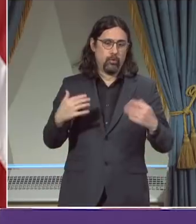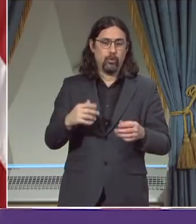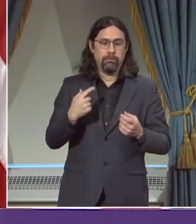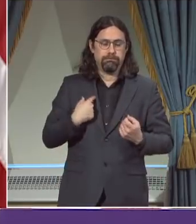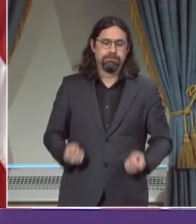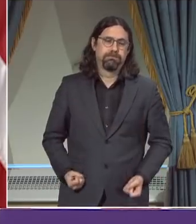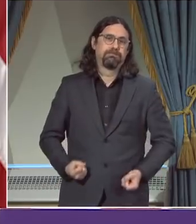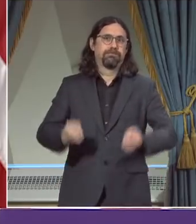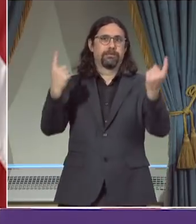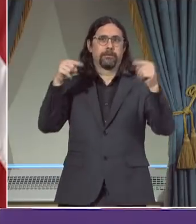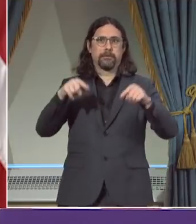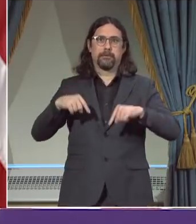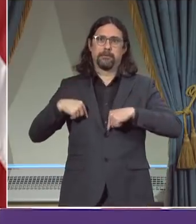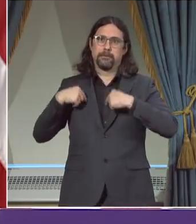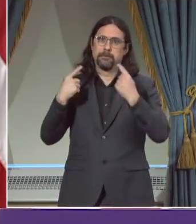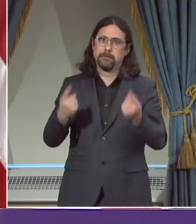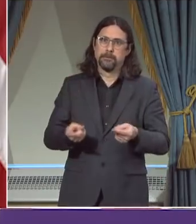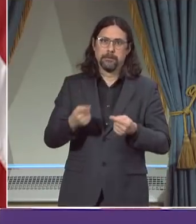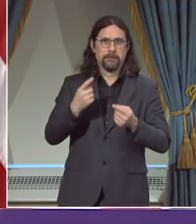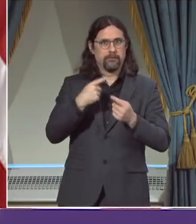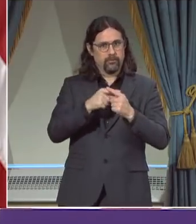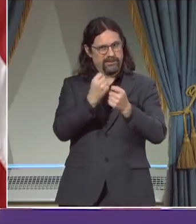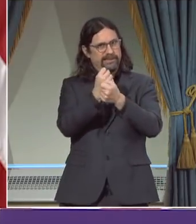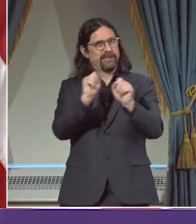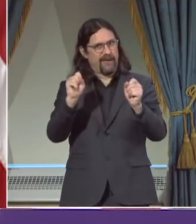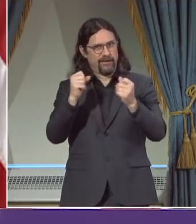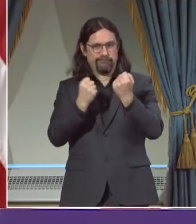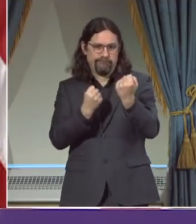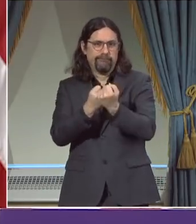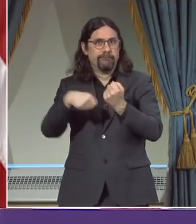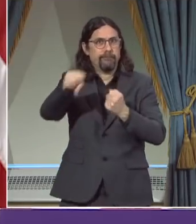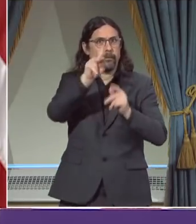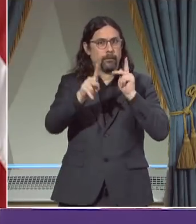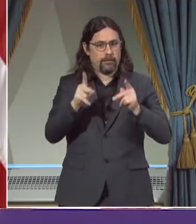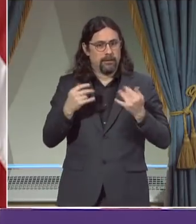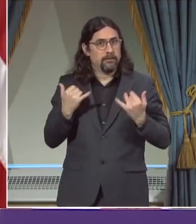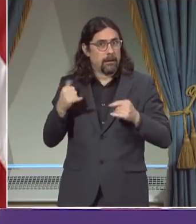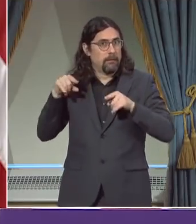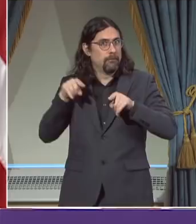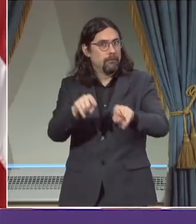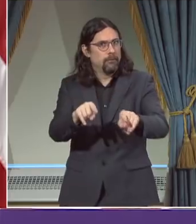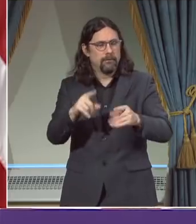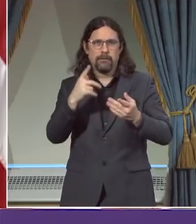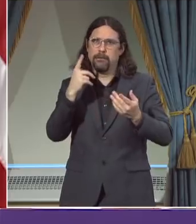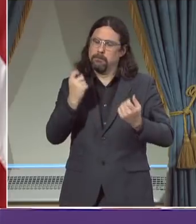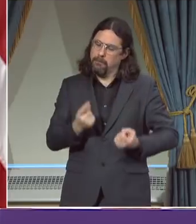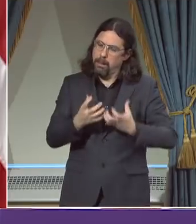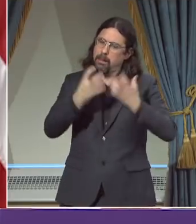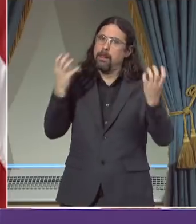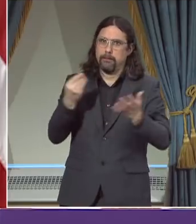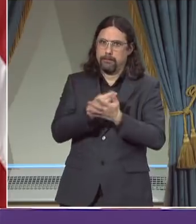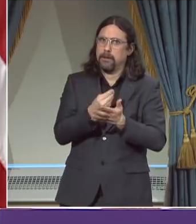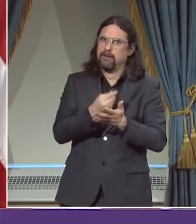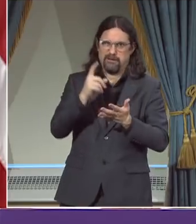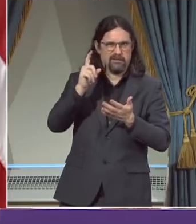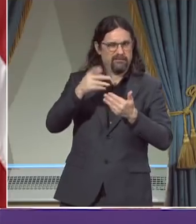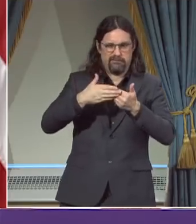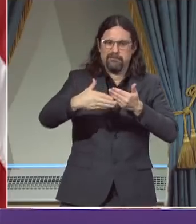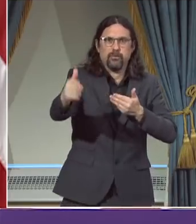INCURRING TO SAVE PEOPLE, TO HELP PEOPLE, TO PROTECT PEOPLE, WE MUST GET ADDITIONAL USPPROT. WE ALL KNOW ALL